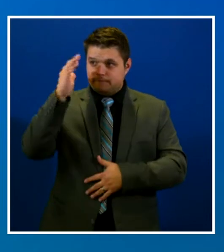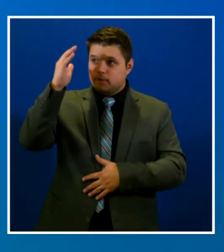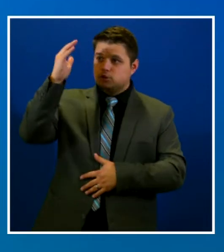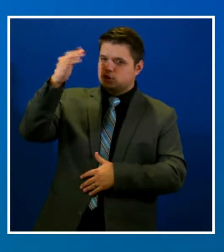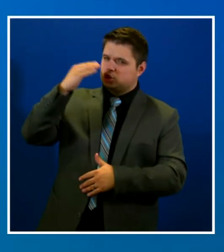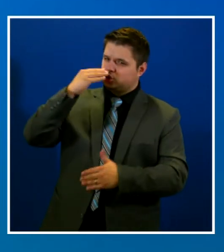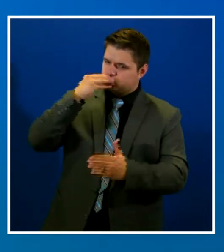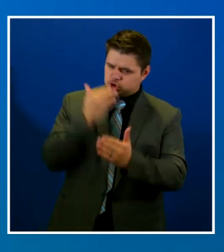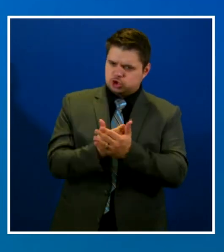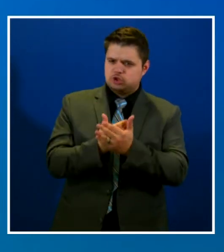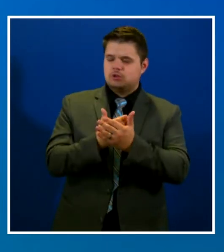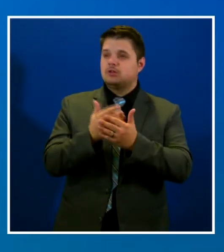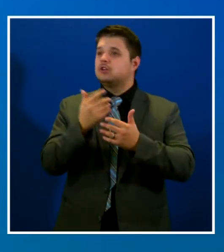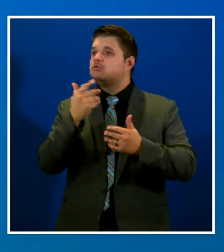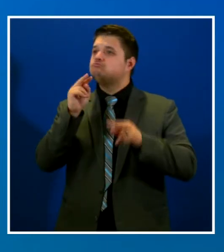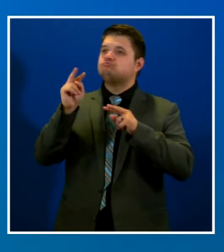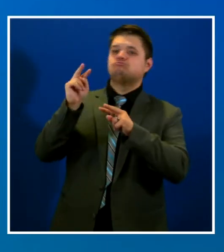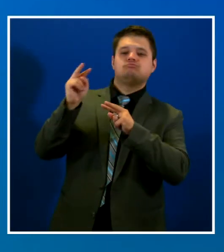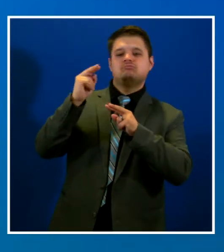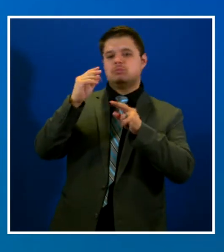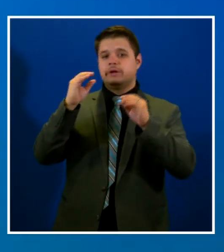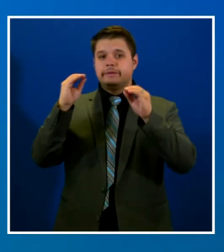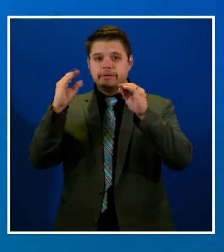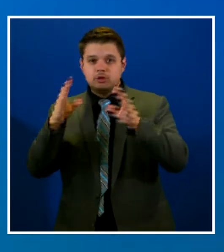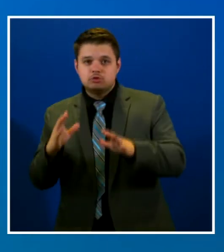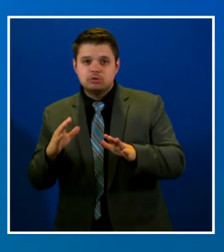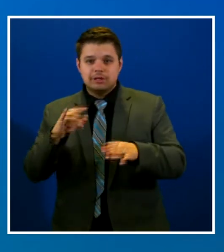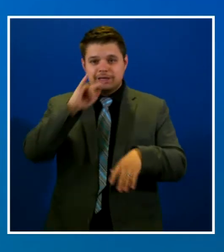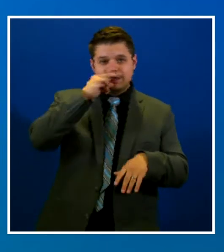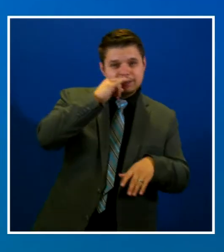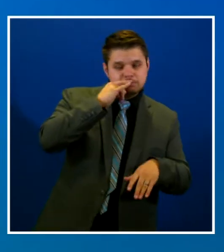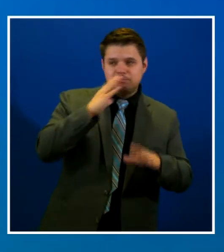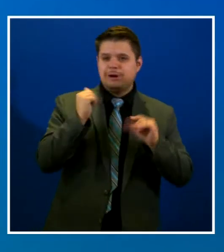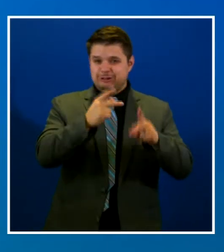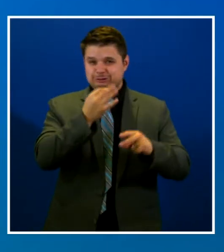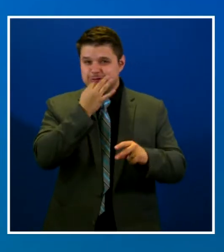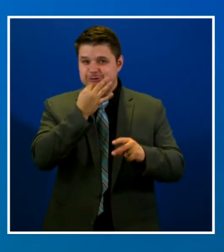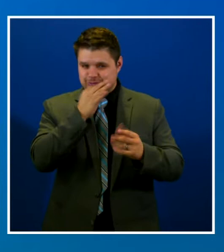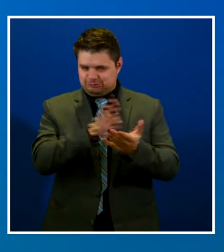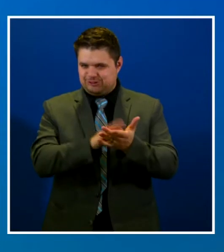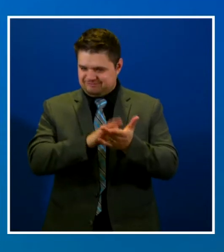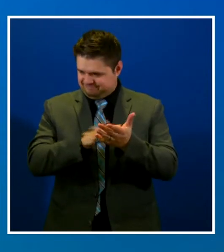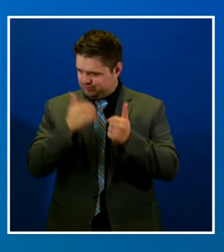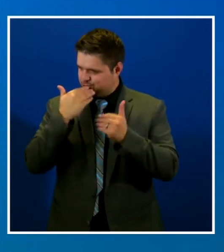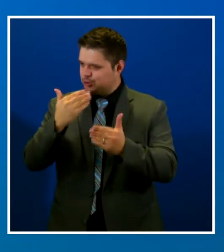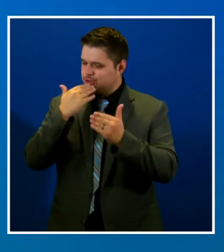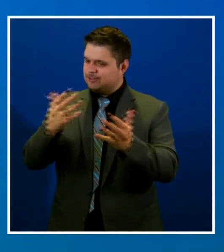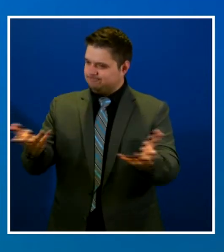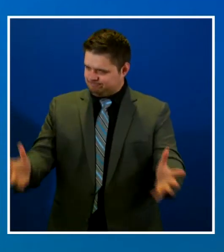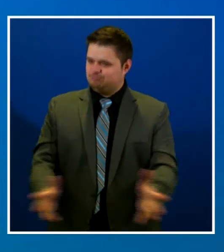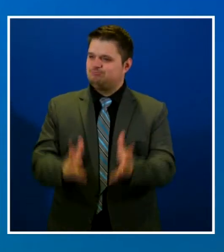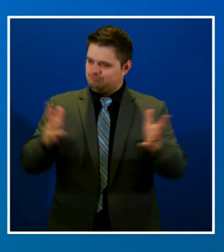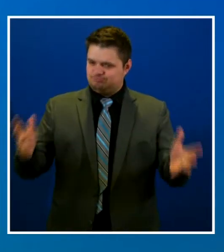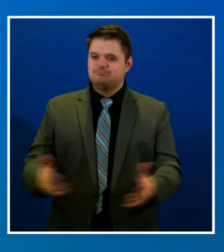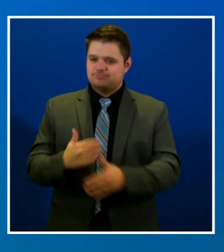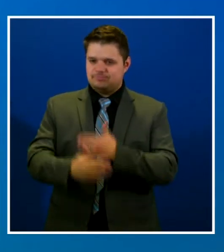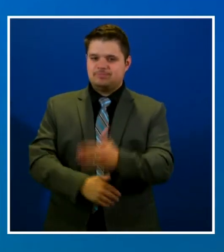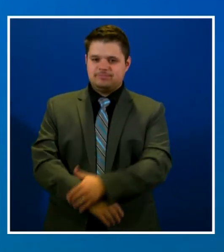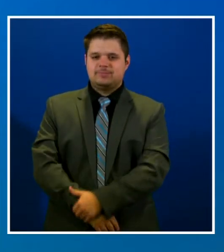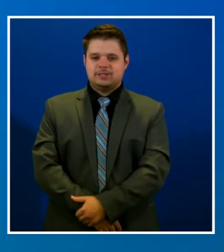children back into the classrooms as soon as possible. The site is also continuing to focus on vaccinating those most